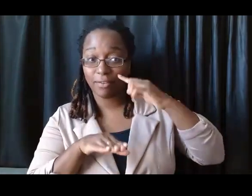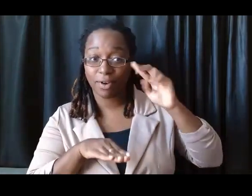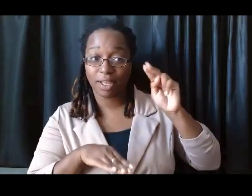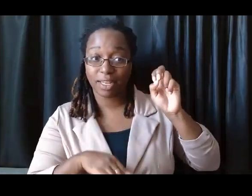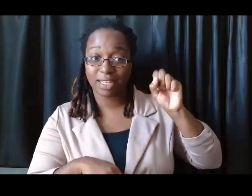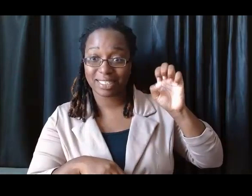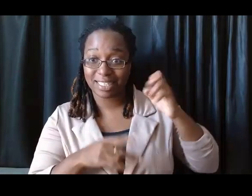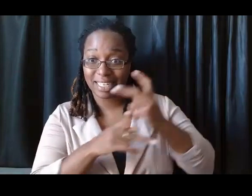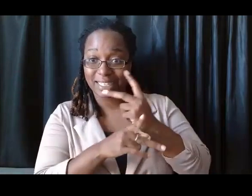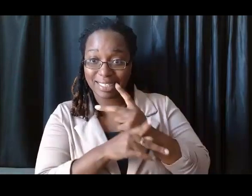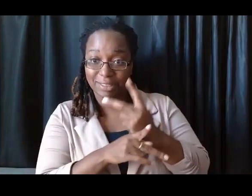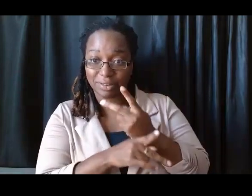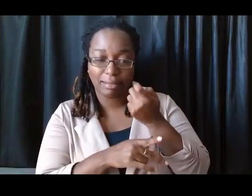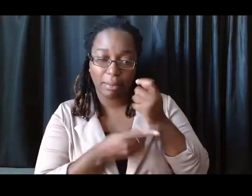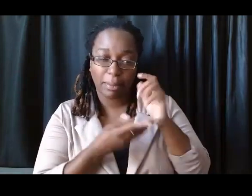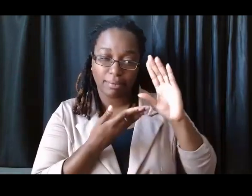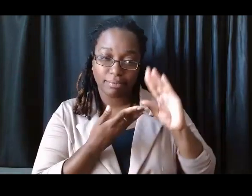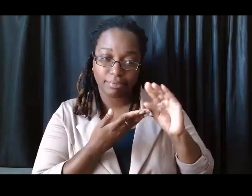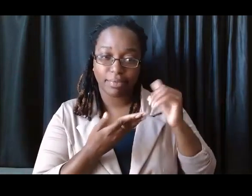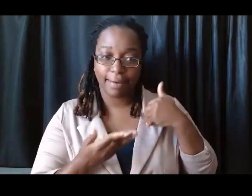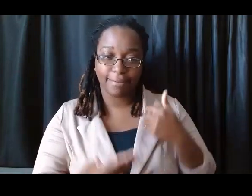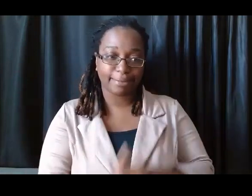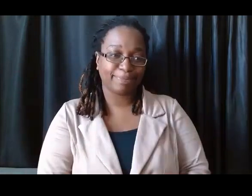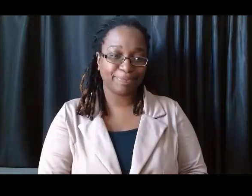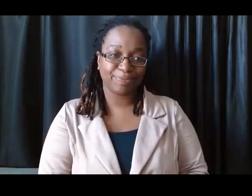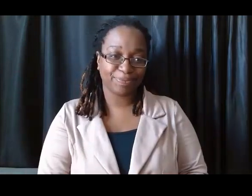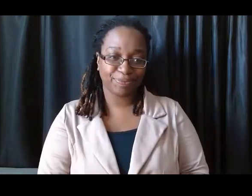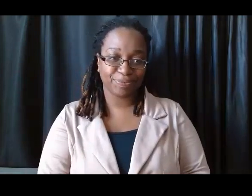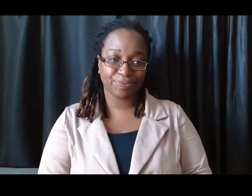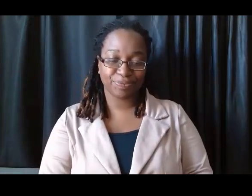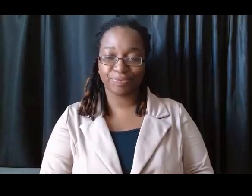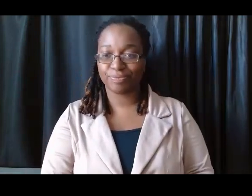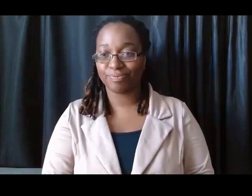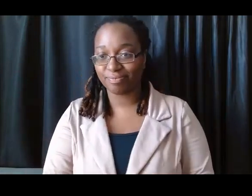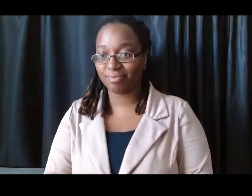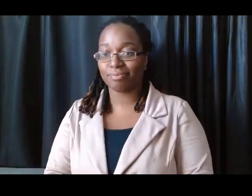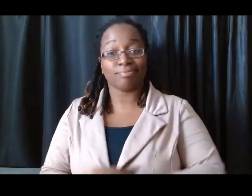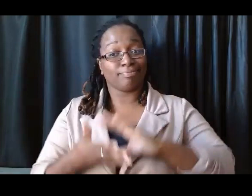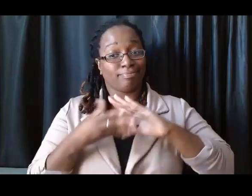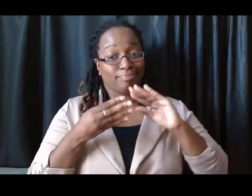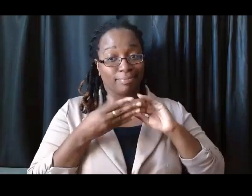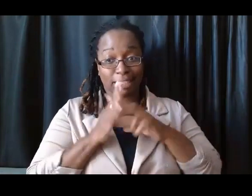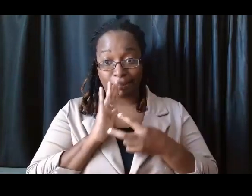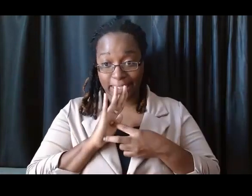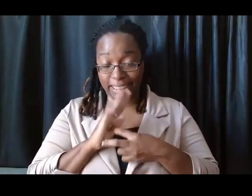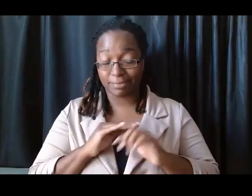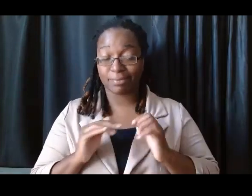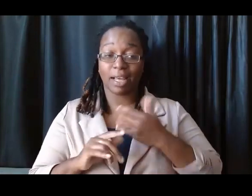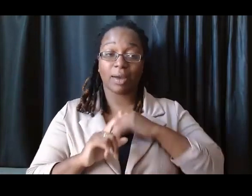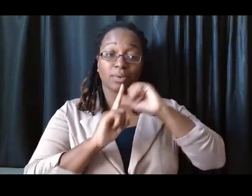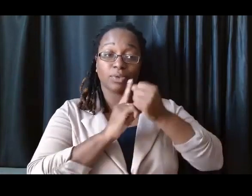All of that is to say our scenario person Chen ends up with $22,164